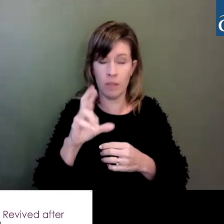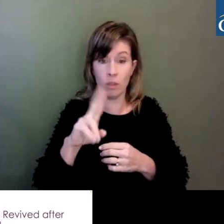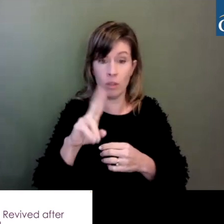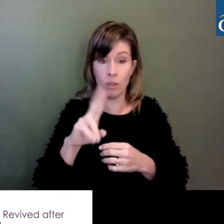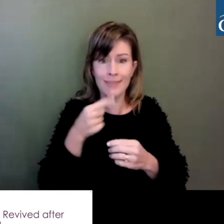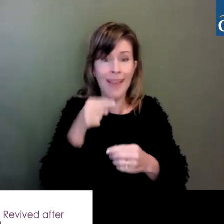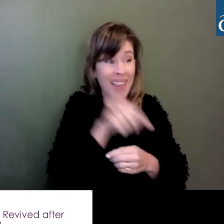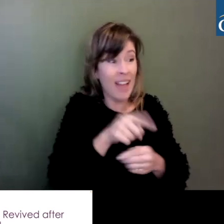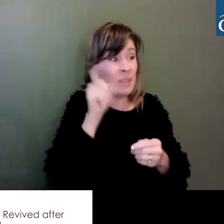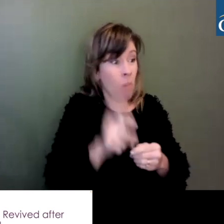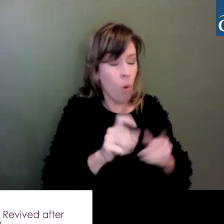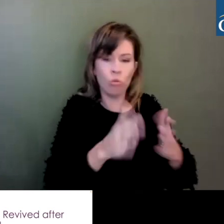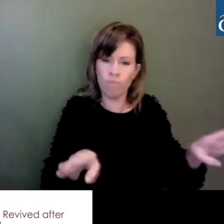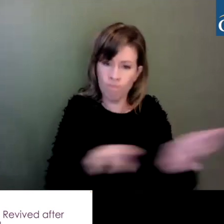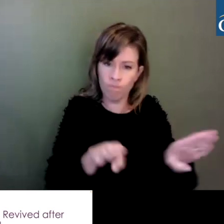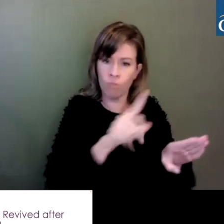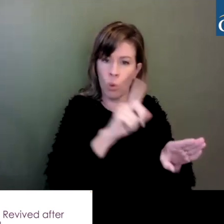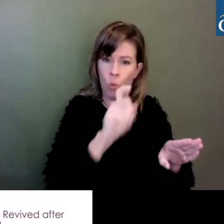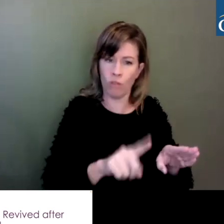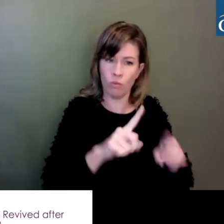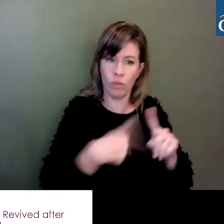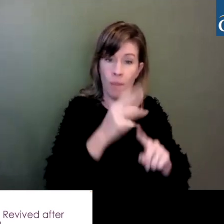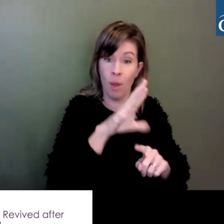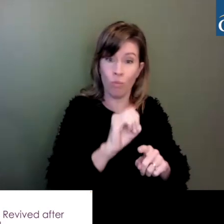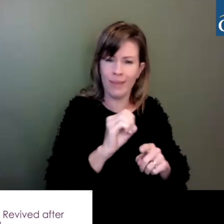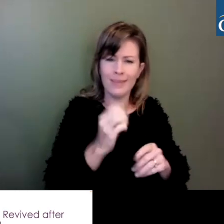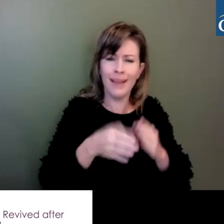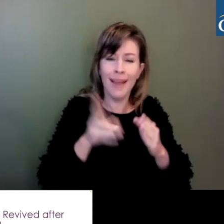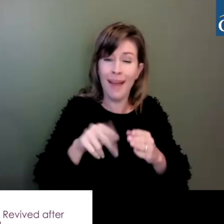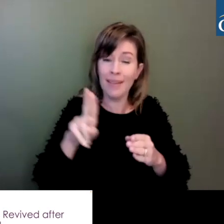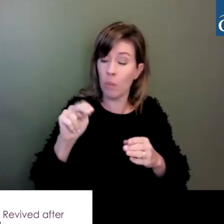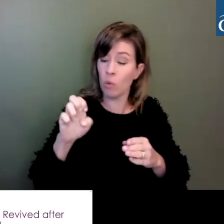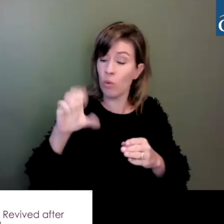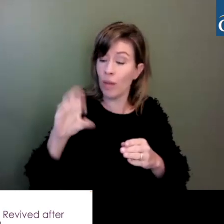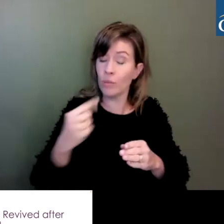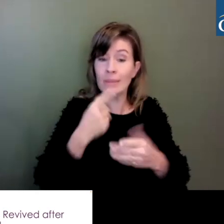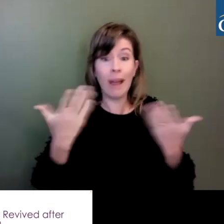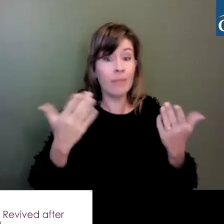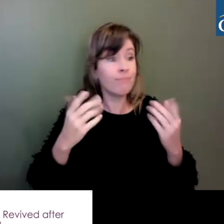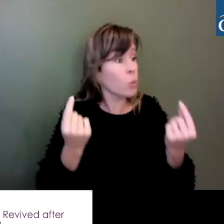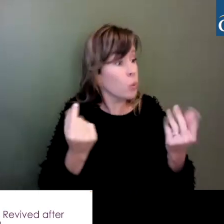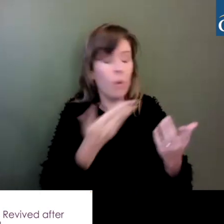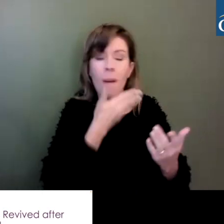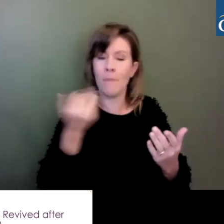debate about race, the UNESCO statement argued that society would be better off if scientists, with their expert